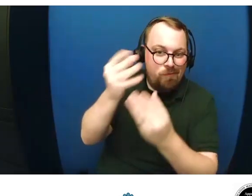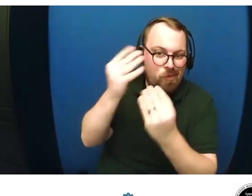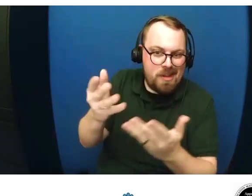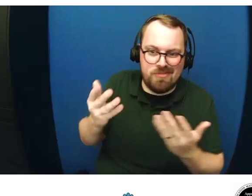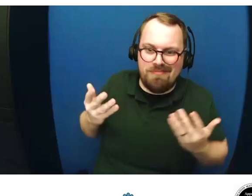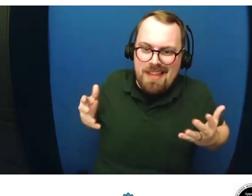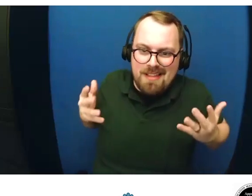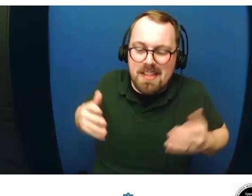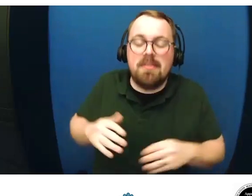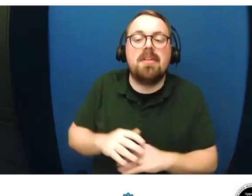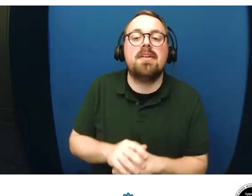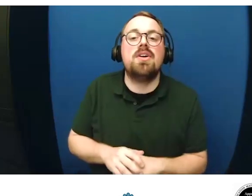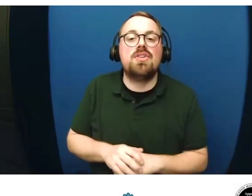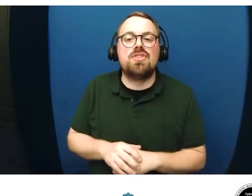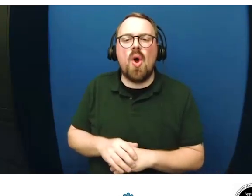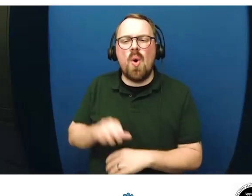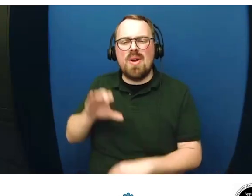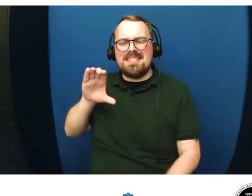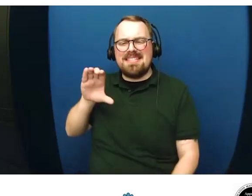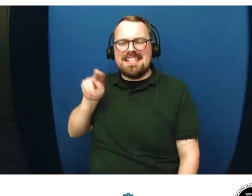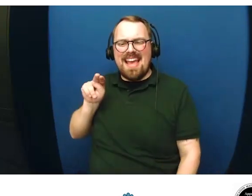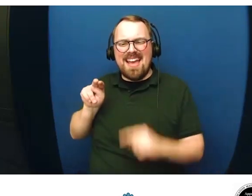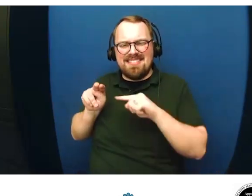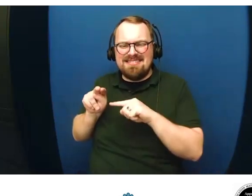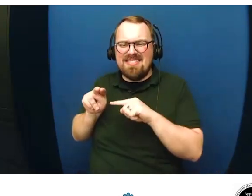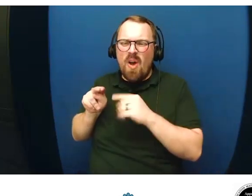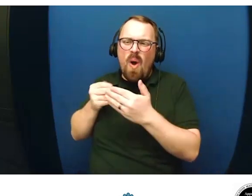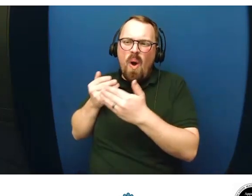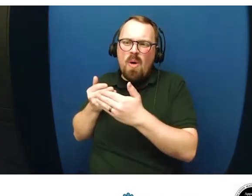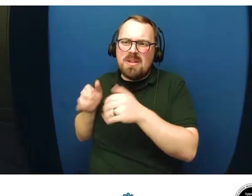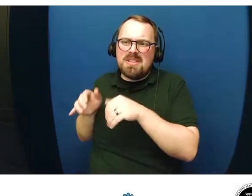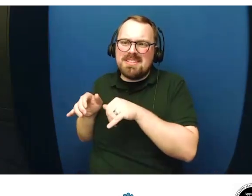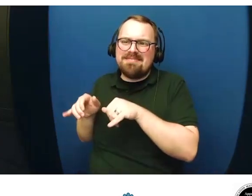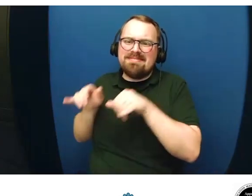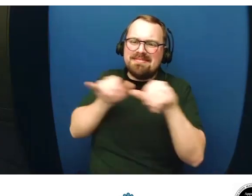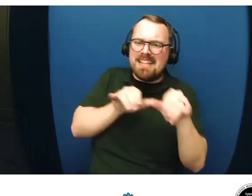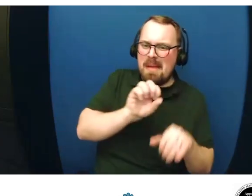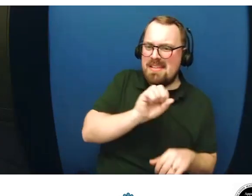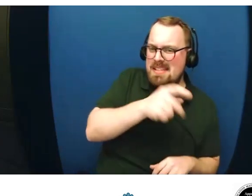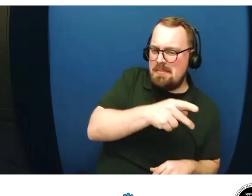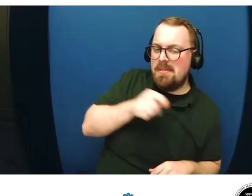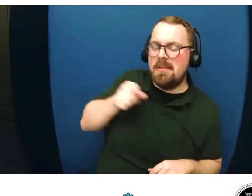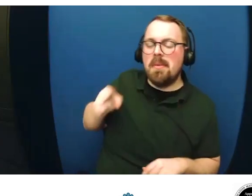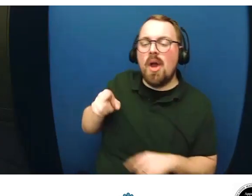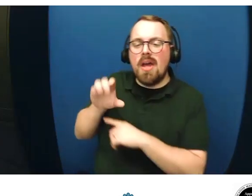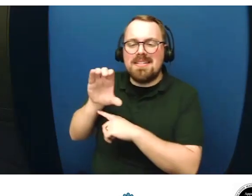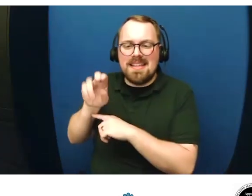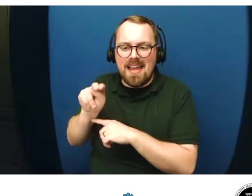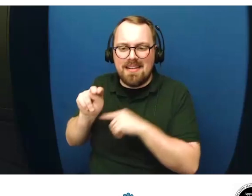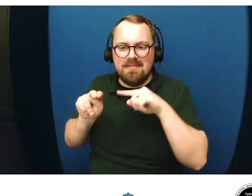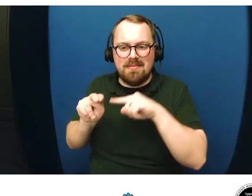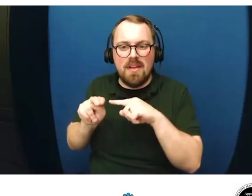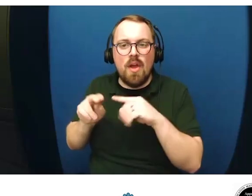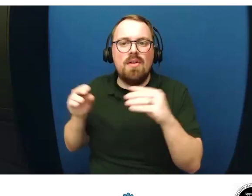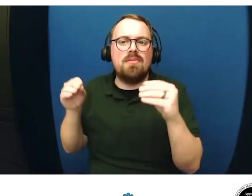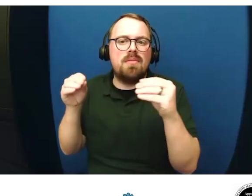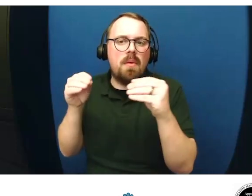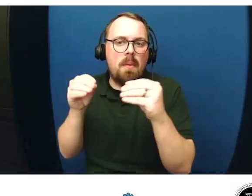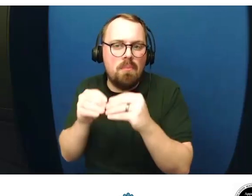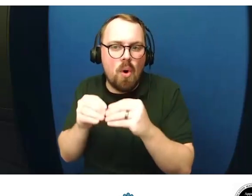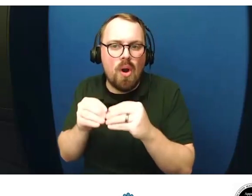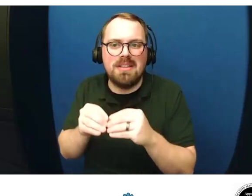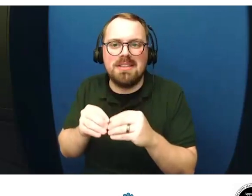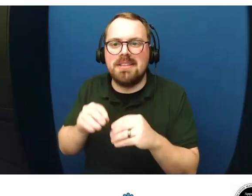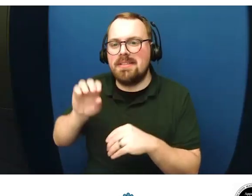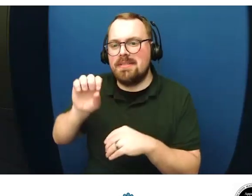CoNavigator is in a very similar role to the SSP, except they are taking more of a secondary role